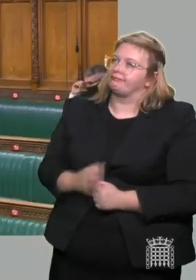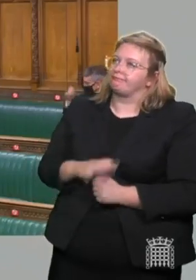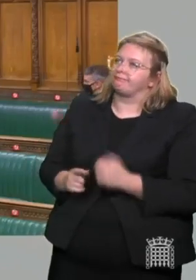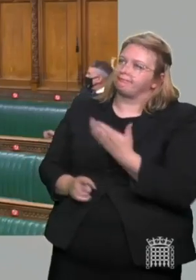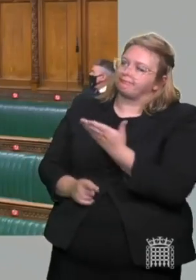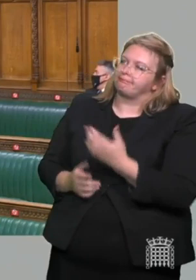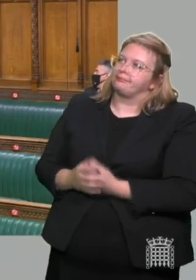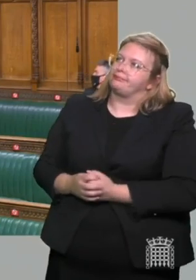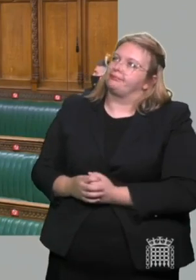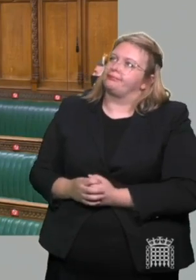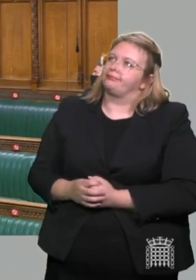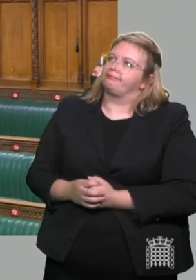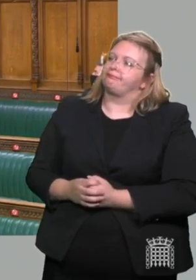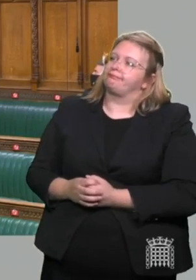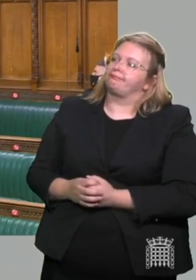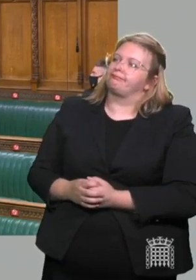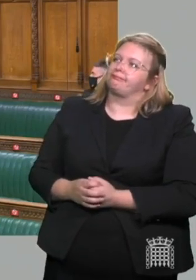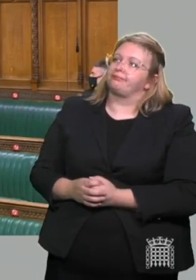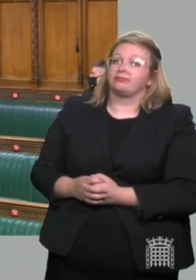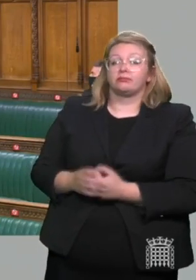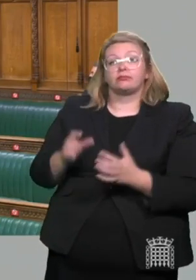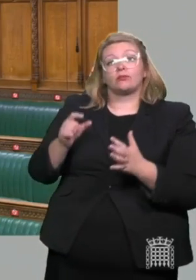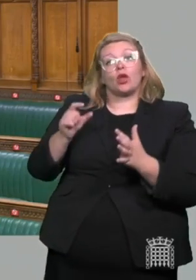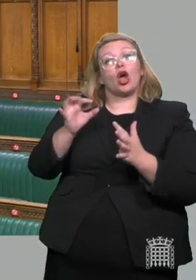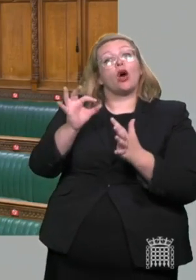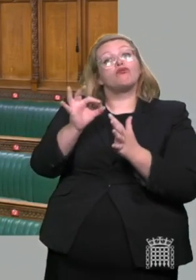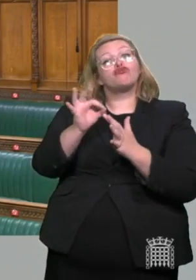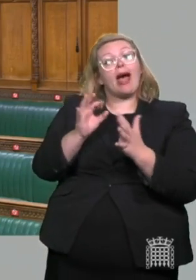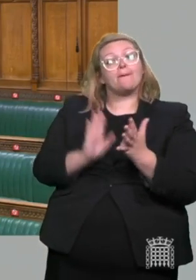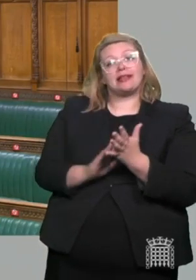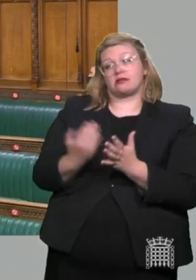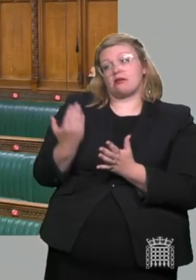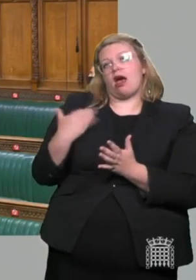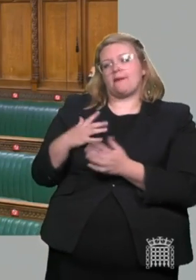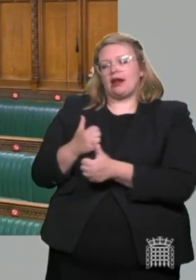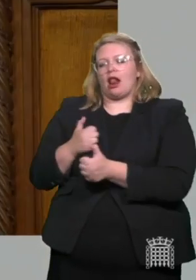The Prime Minister promised in a series of texts to “fix” a tax issue for his mate Sir James Dyson.